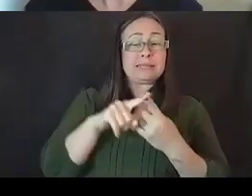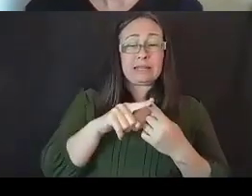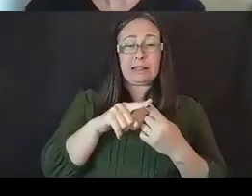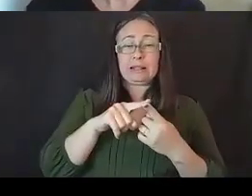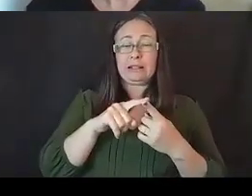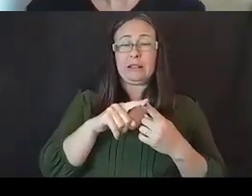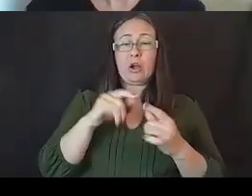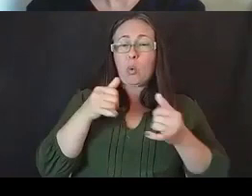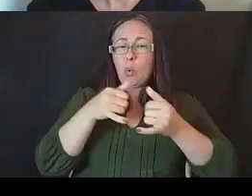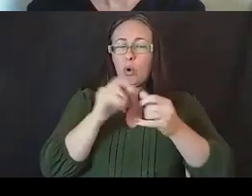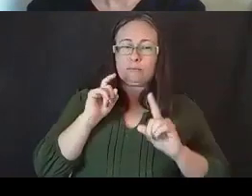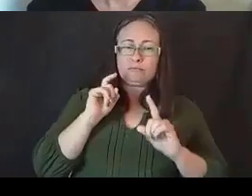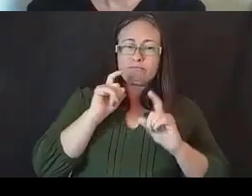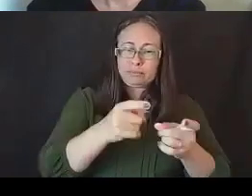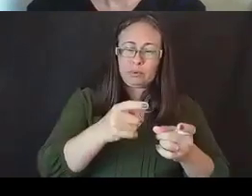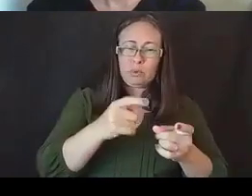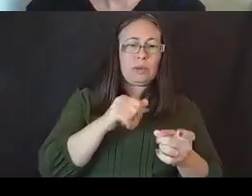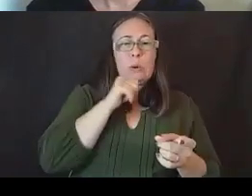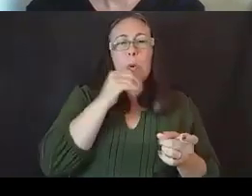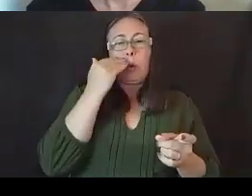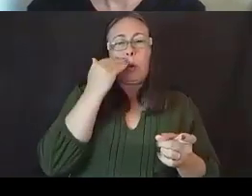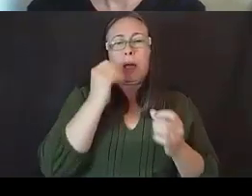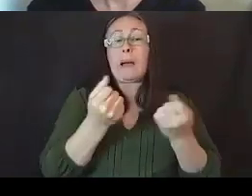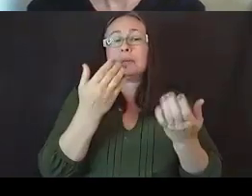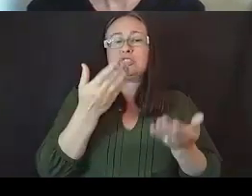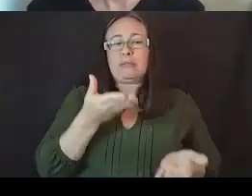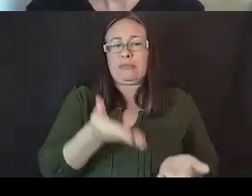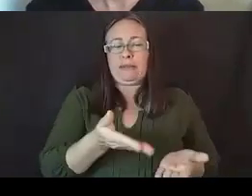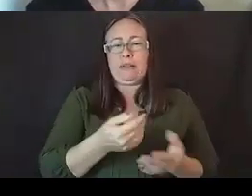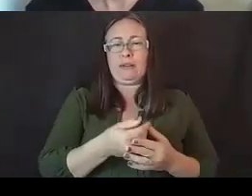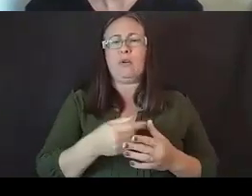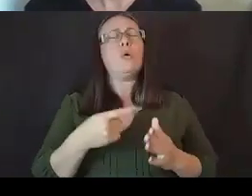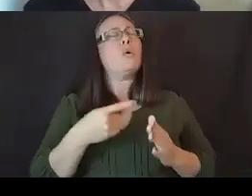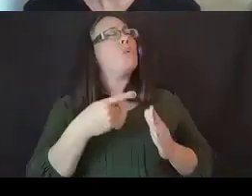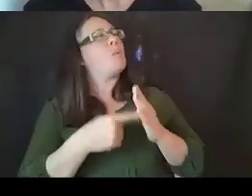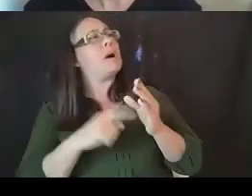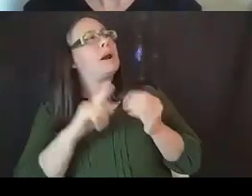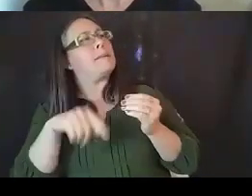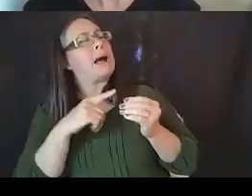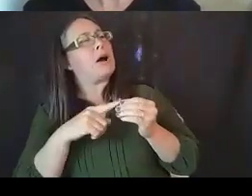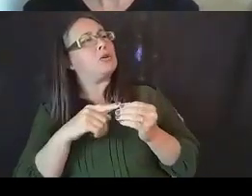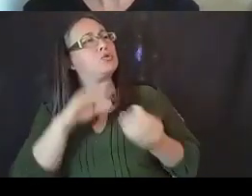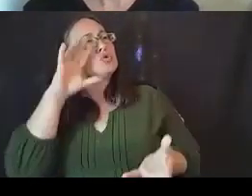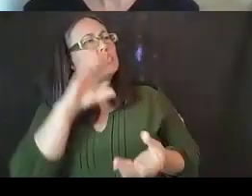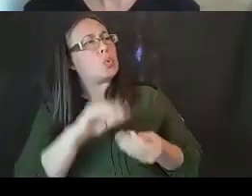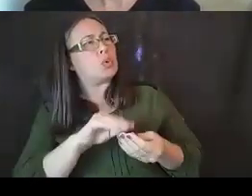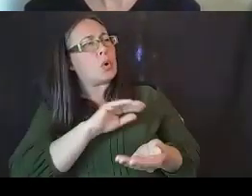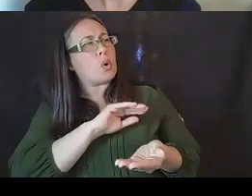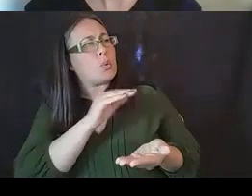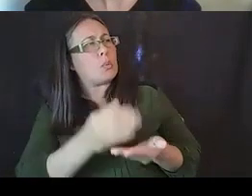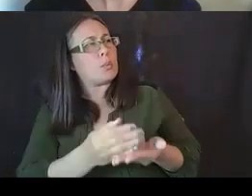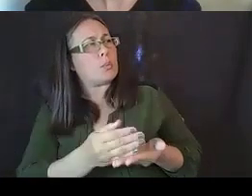but let me go back to my... Megan Columbus: How about total award not awarded to date. Cindy Danielson: Yeah, so to date you can look at that,